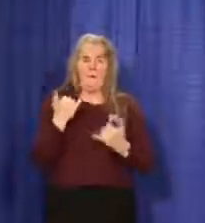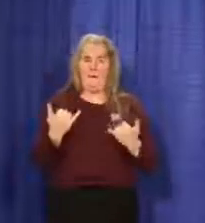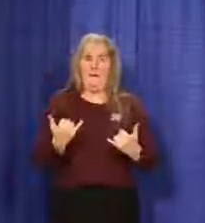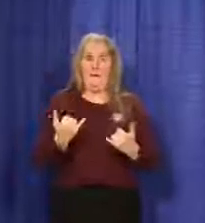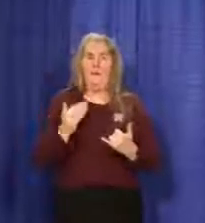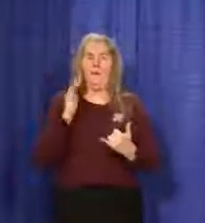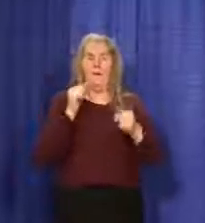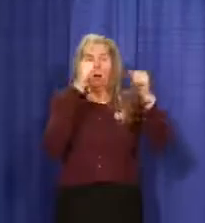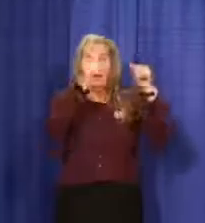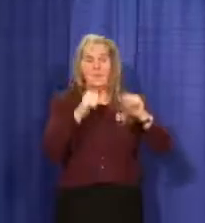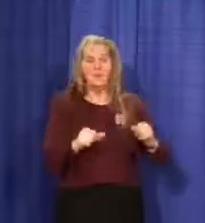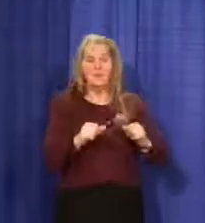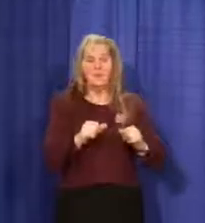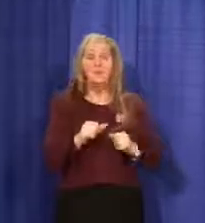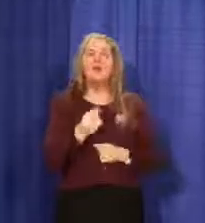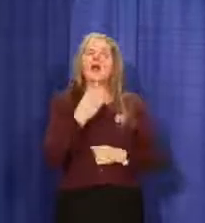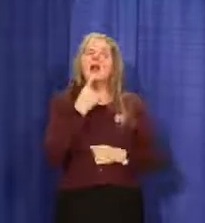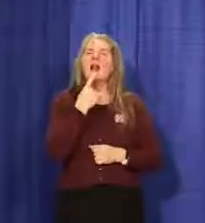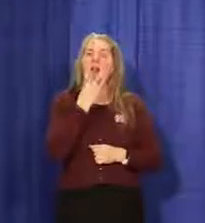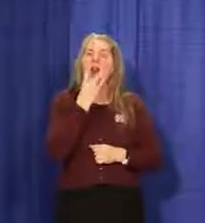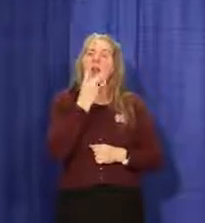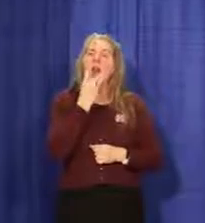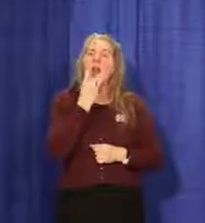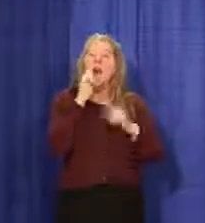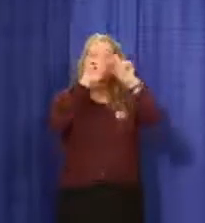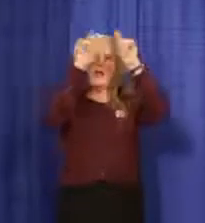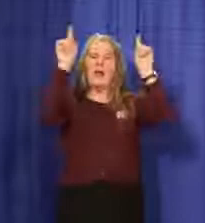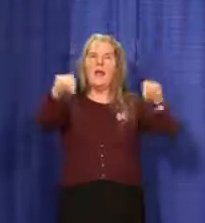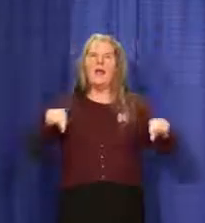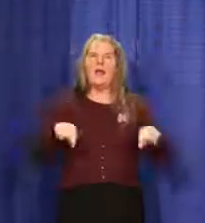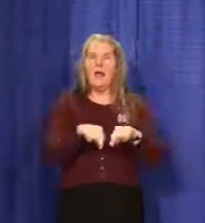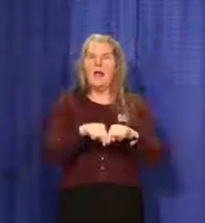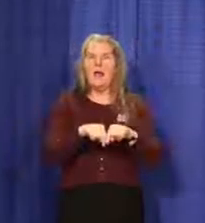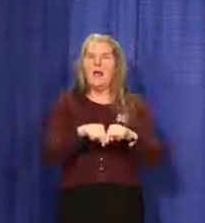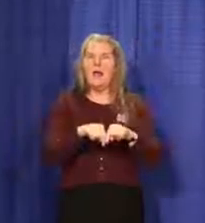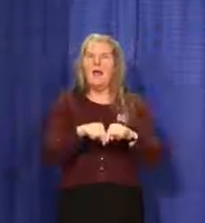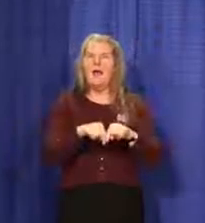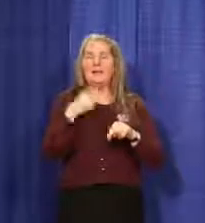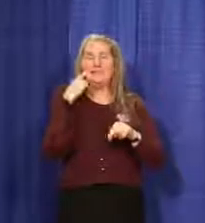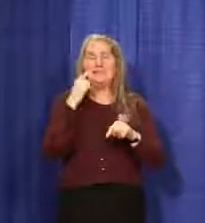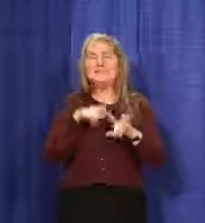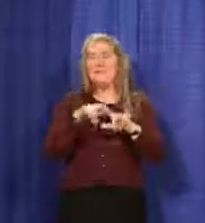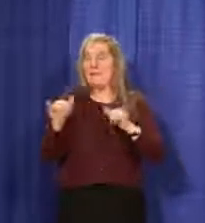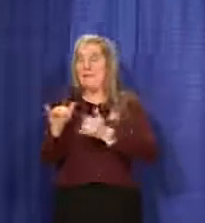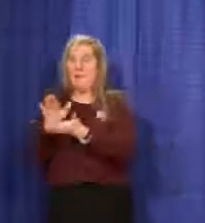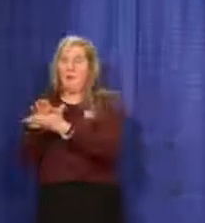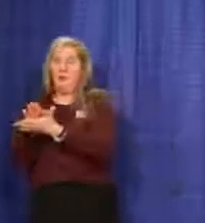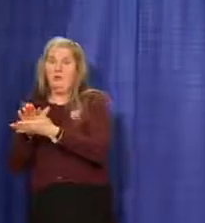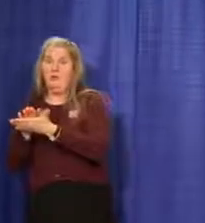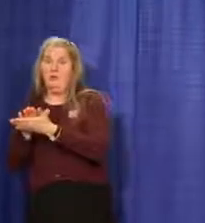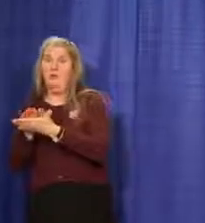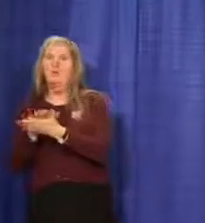by the end of today, the traffic light model that we had previously prepared for school and daycare now also available